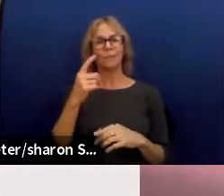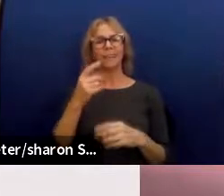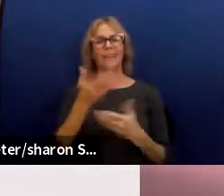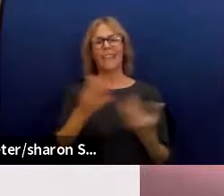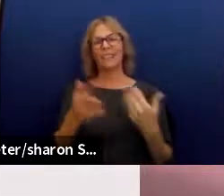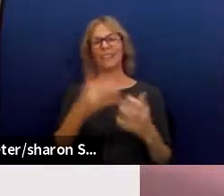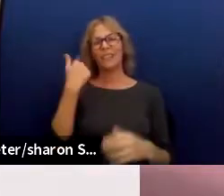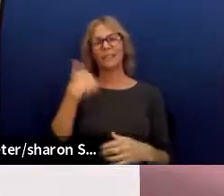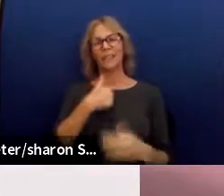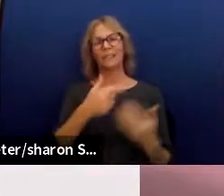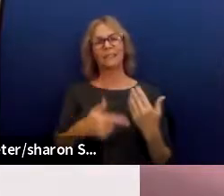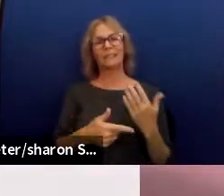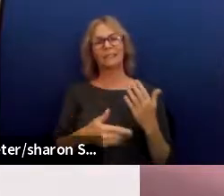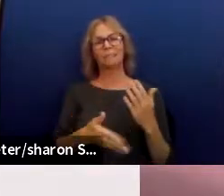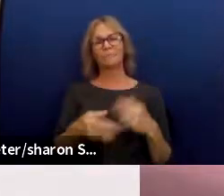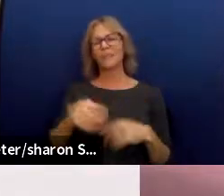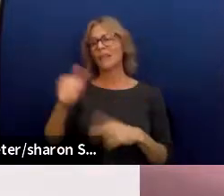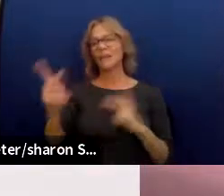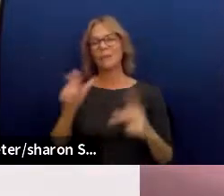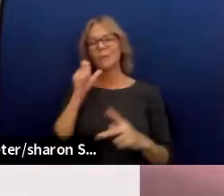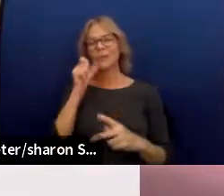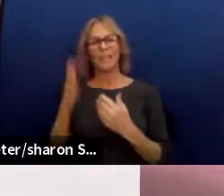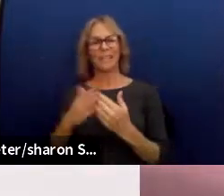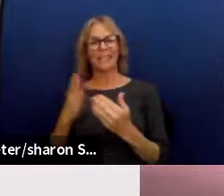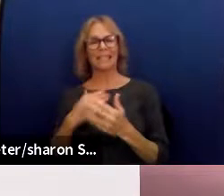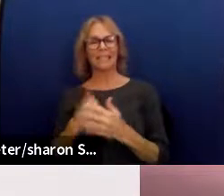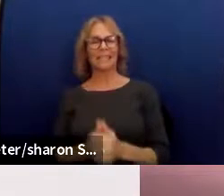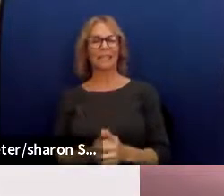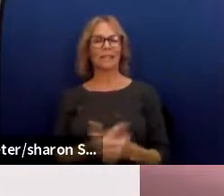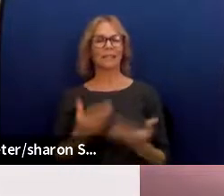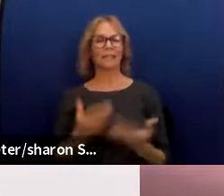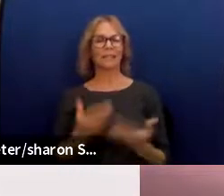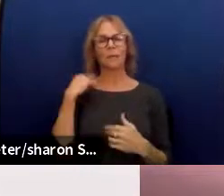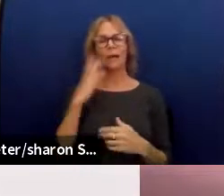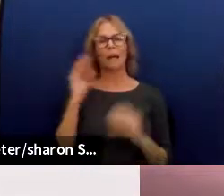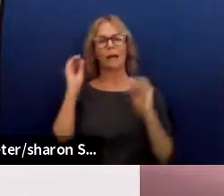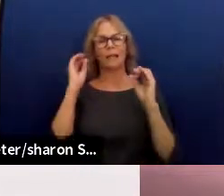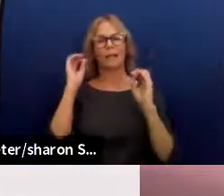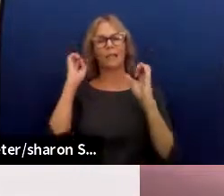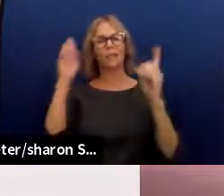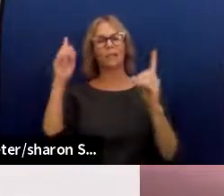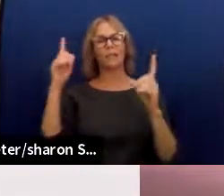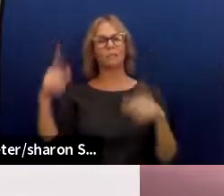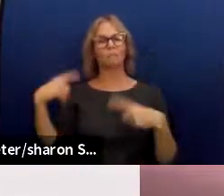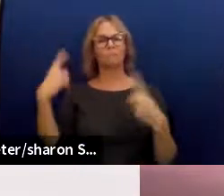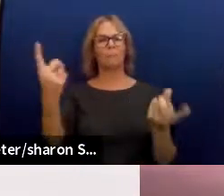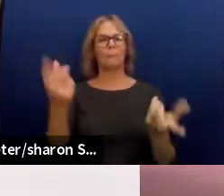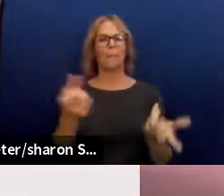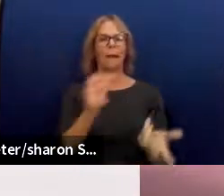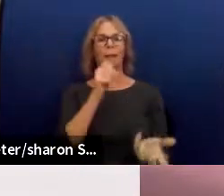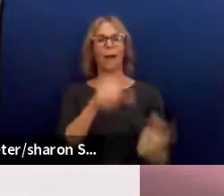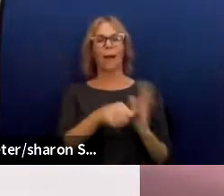might be why our vocational history or our educational history etc is not as impressive, you know, we might not be able to get good